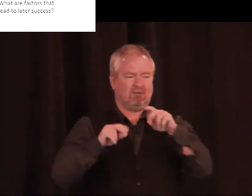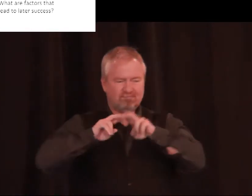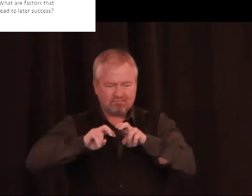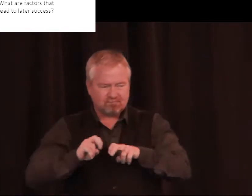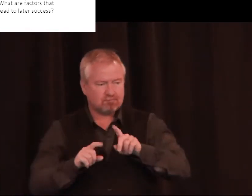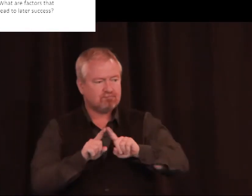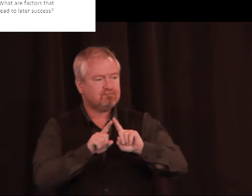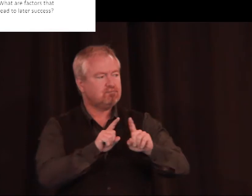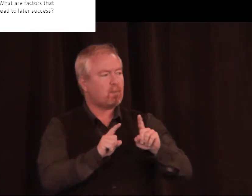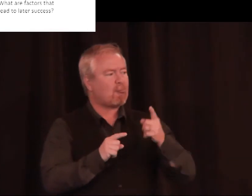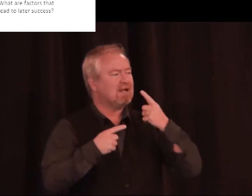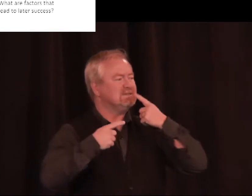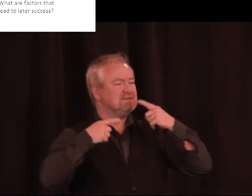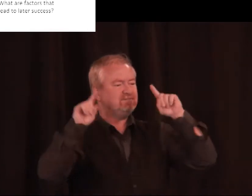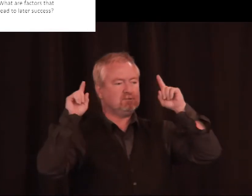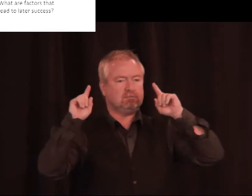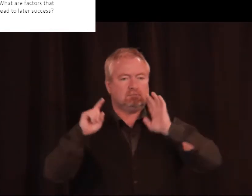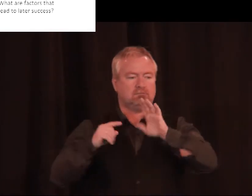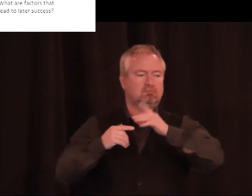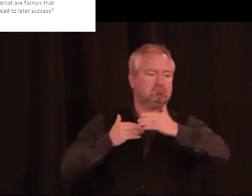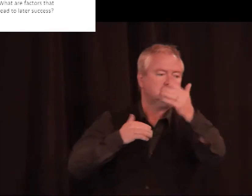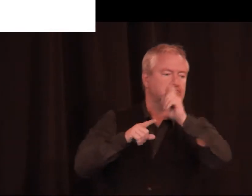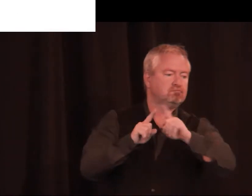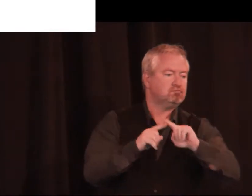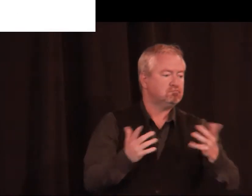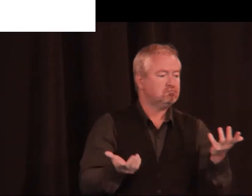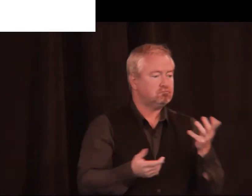So these children with mild and moderate hearing loss.